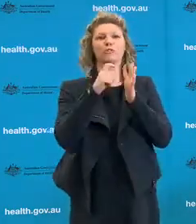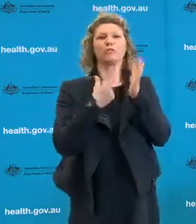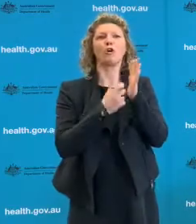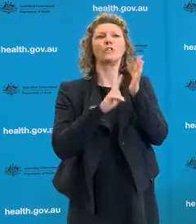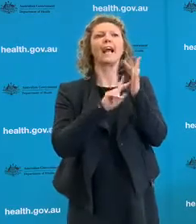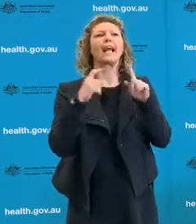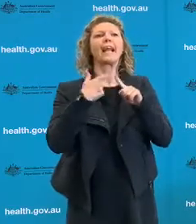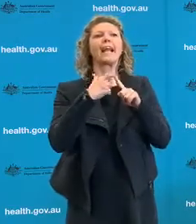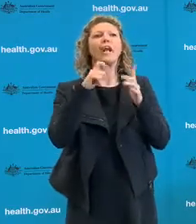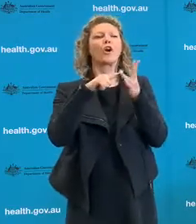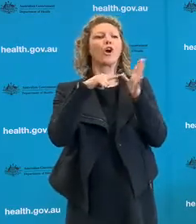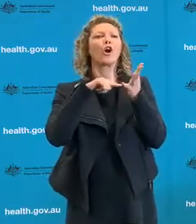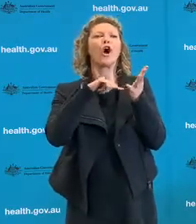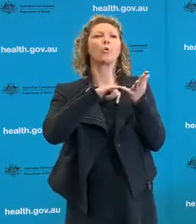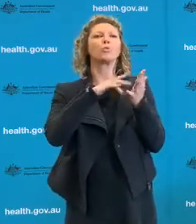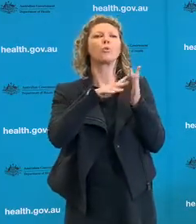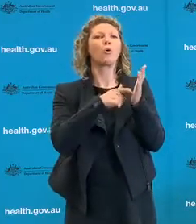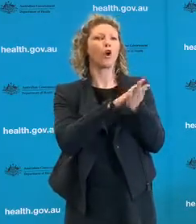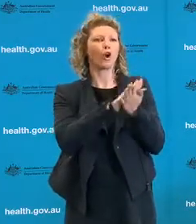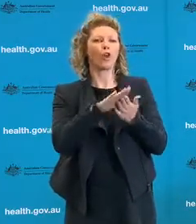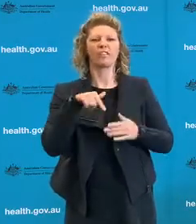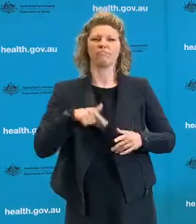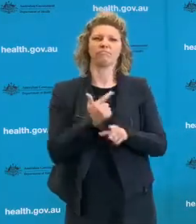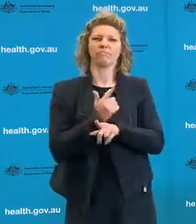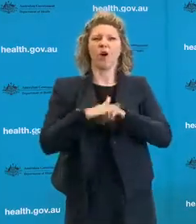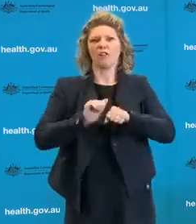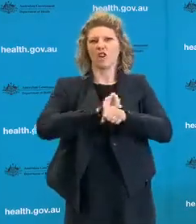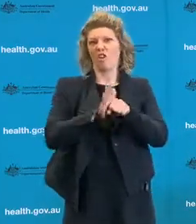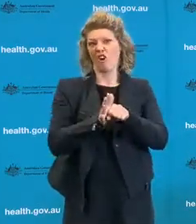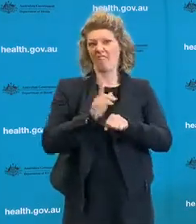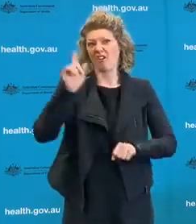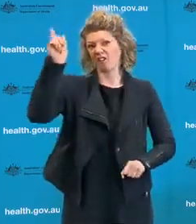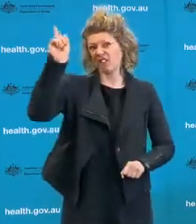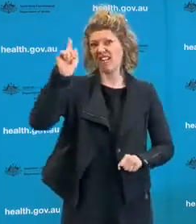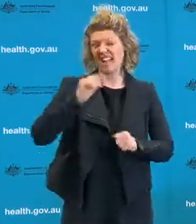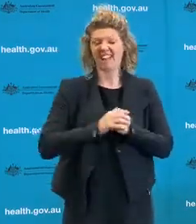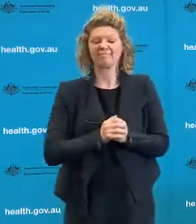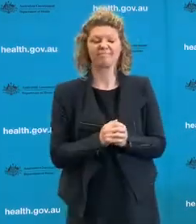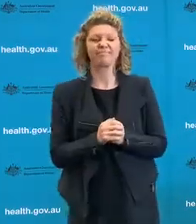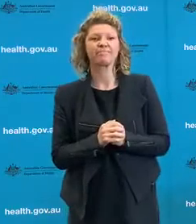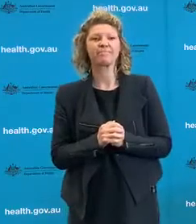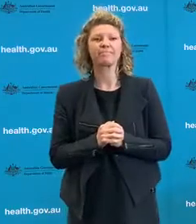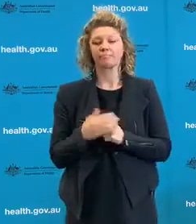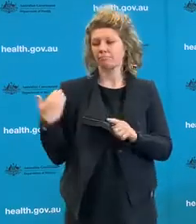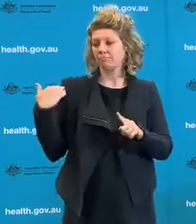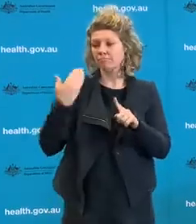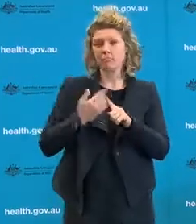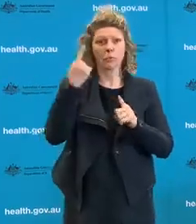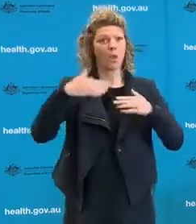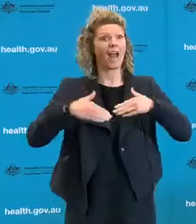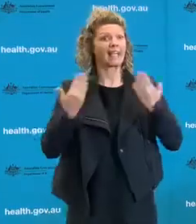with today's national coronavirus update. To the 24 hours to 12 noon today